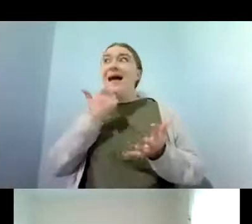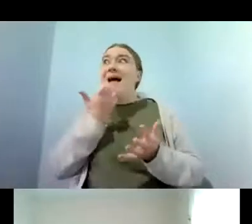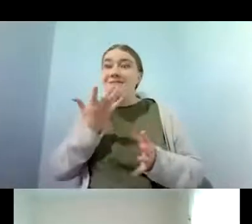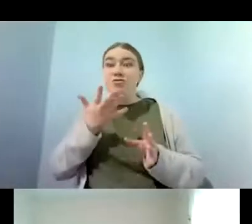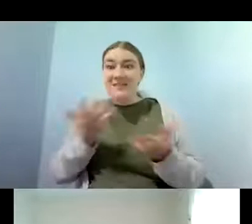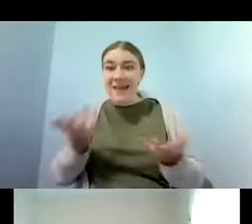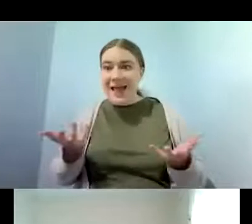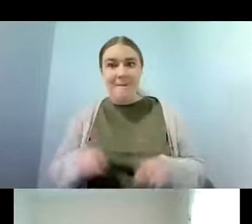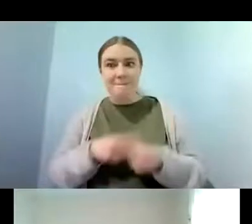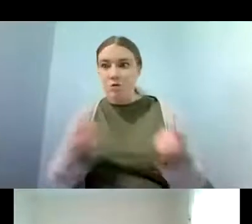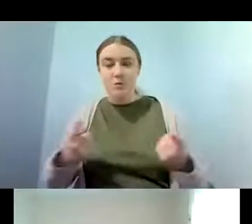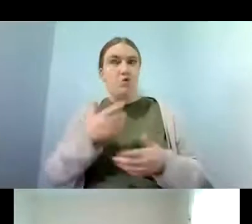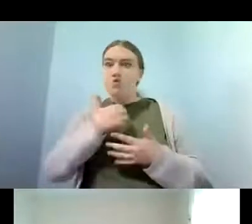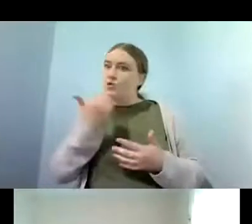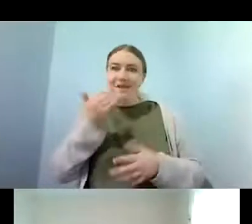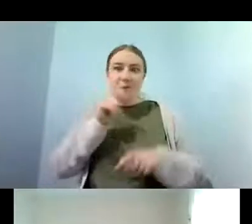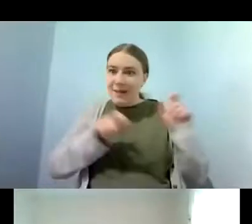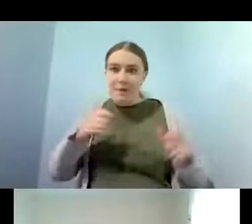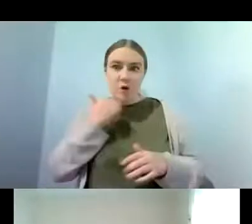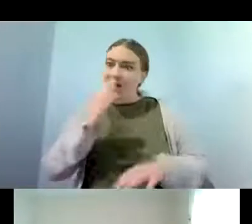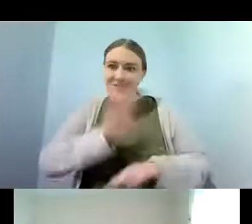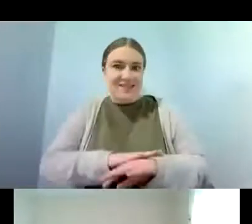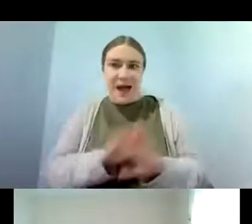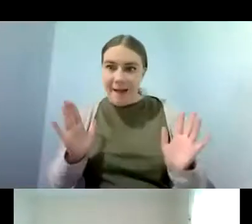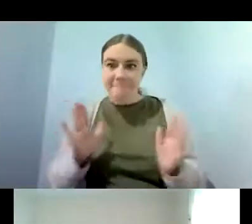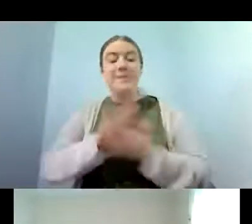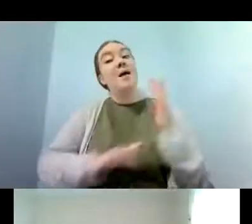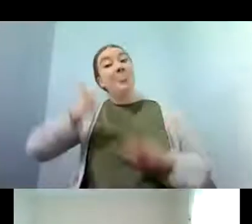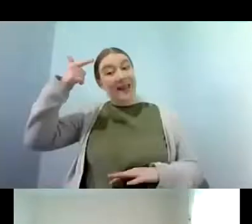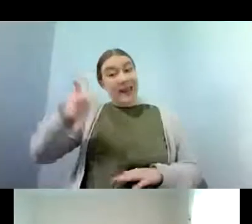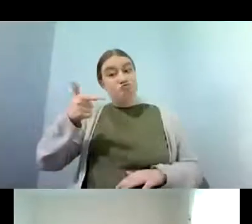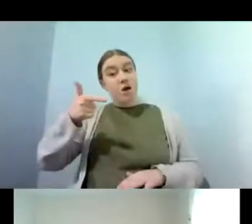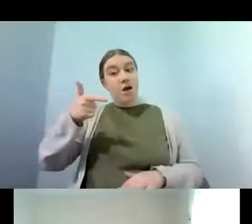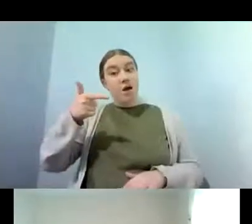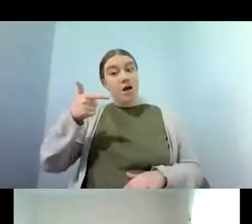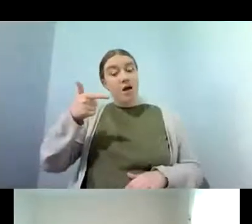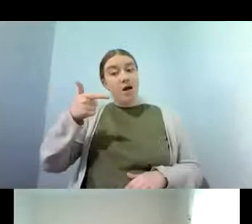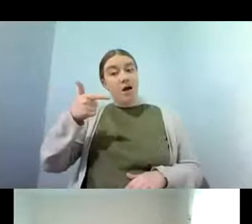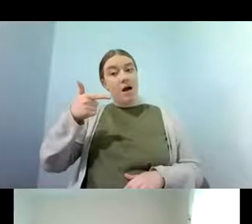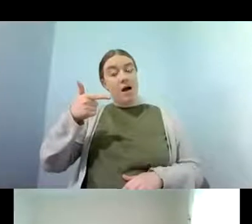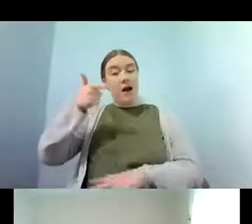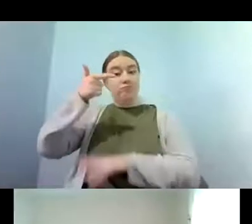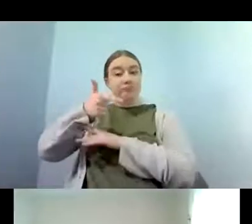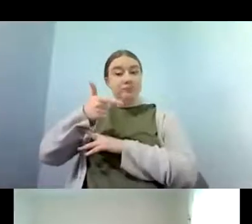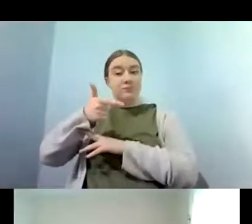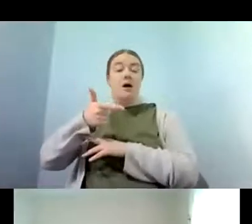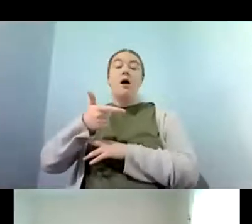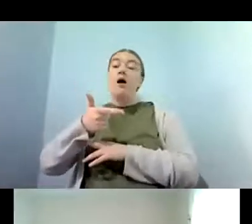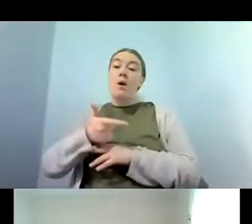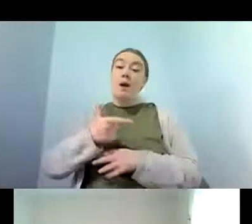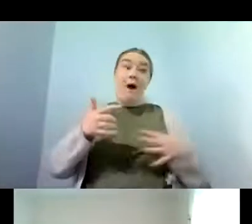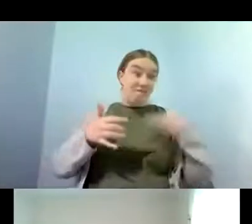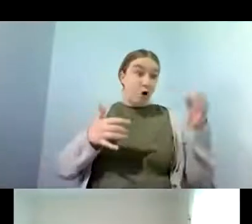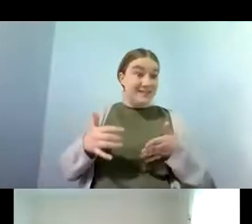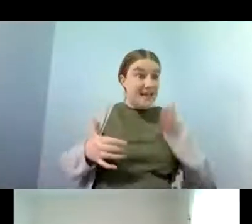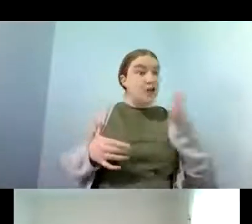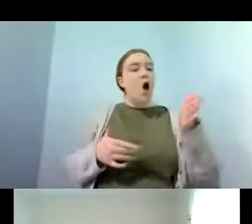enough time so the camera is there to uh count the times when volunteers can't be there and although